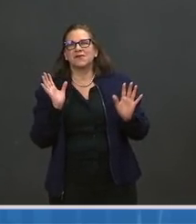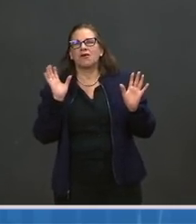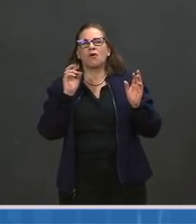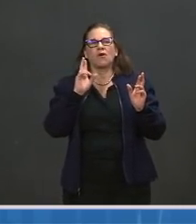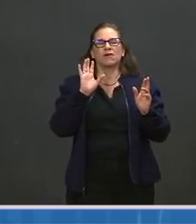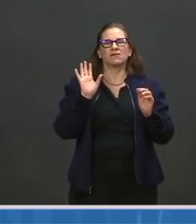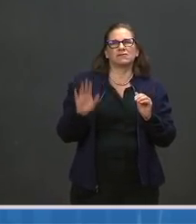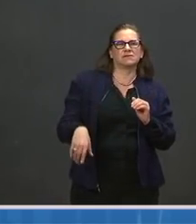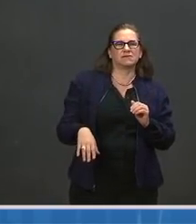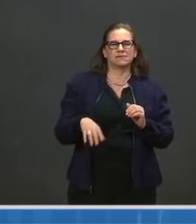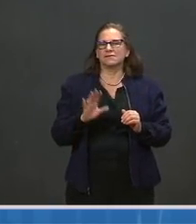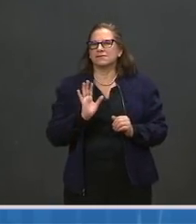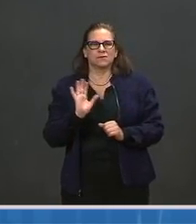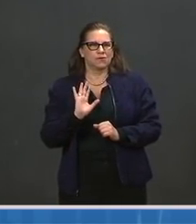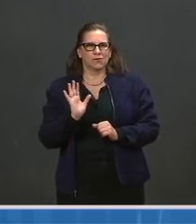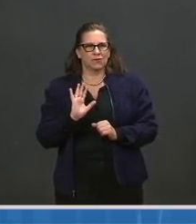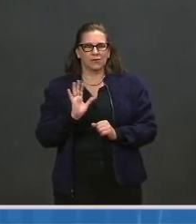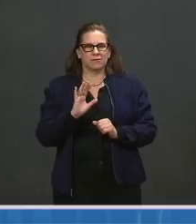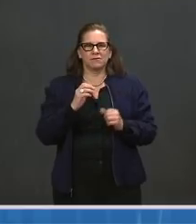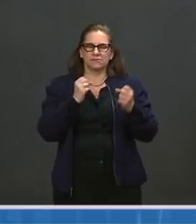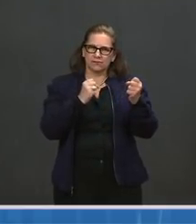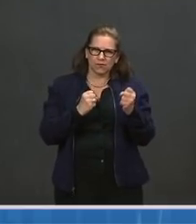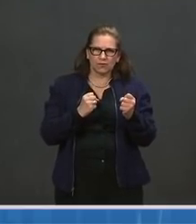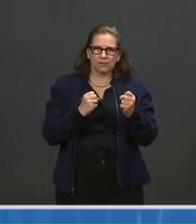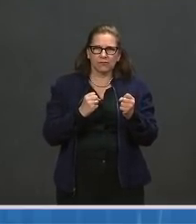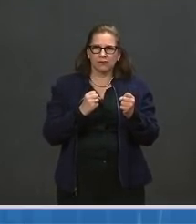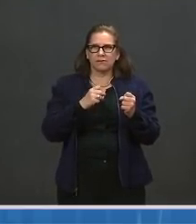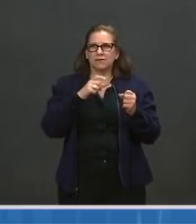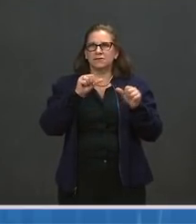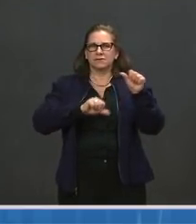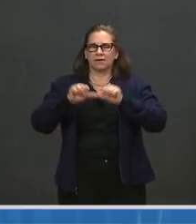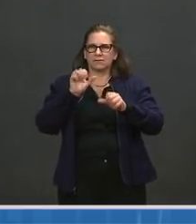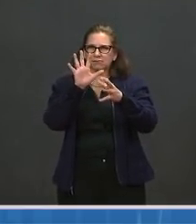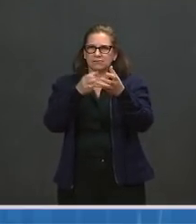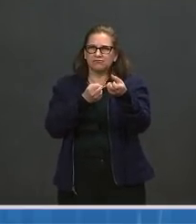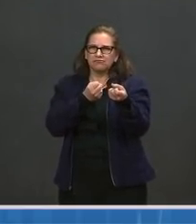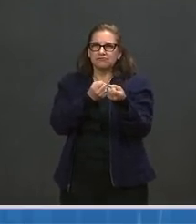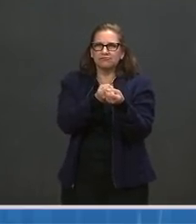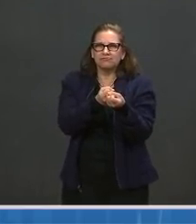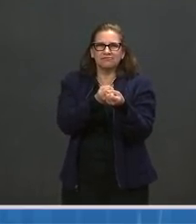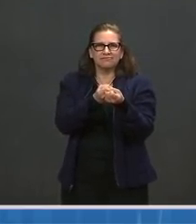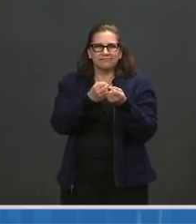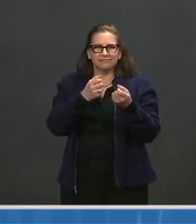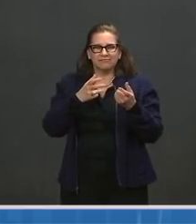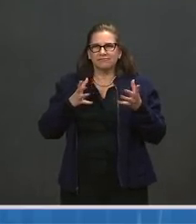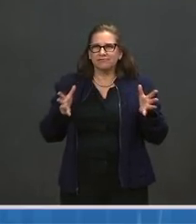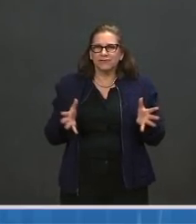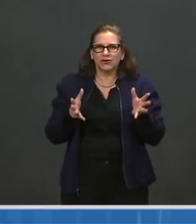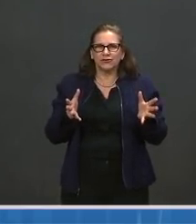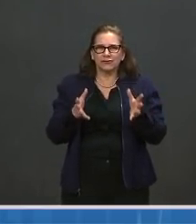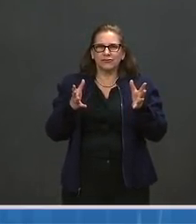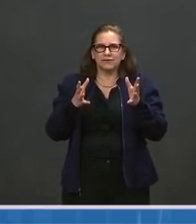And so while we would certainly call today's news "encouraging" -- it's the kind of thing we like to see -- we have a rigorous process